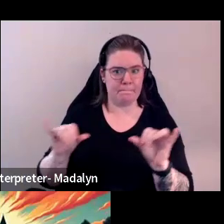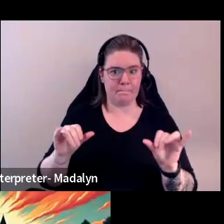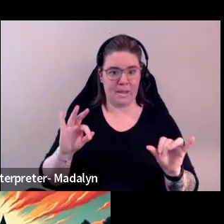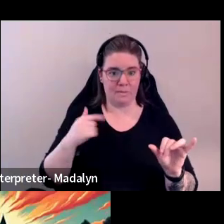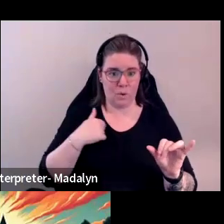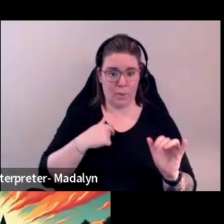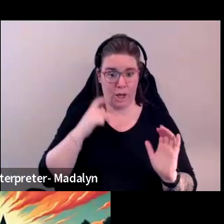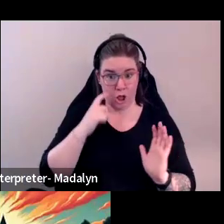Don Dew: Ashleigh